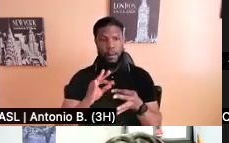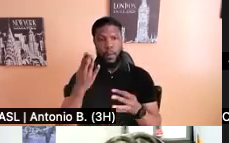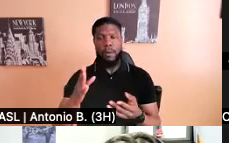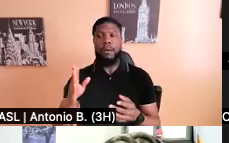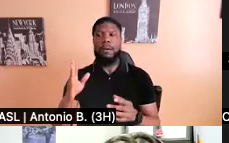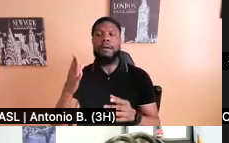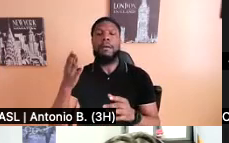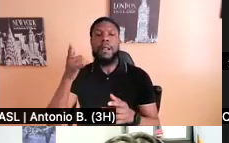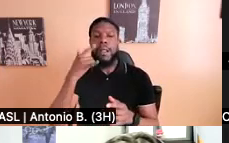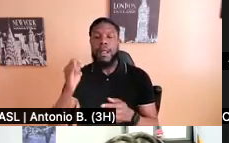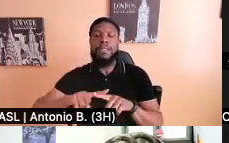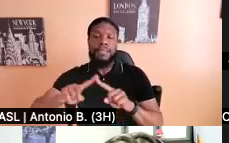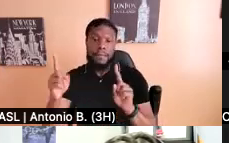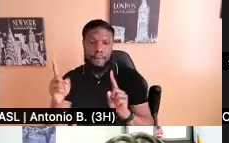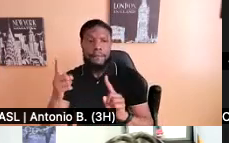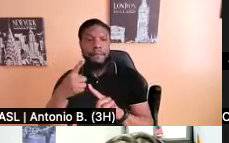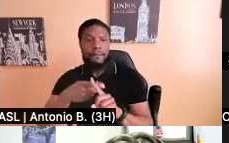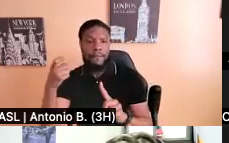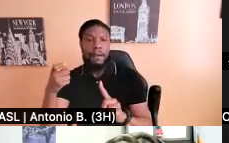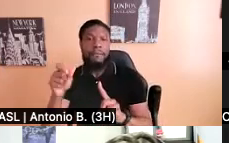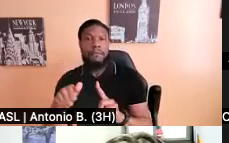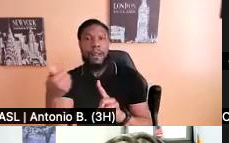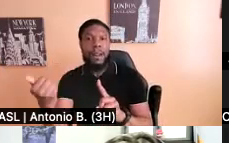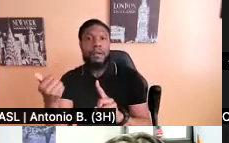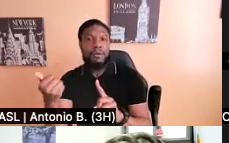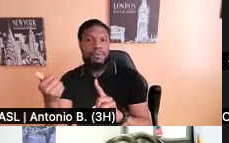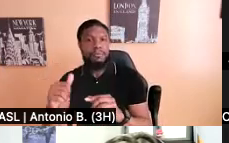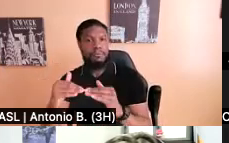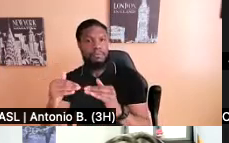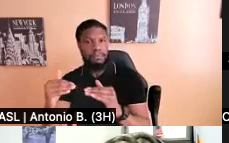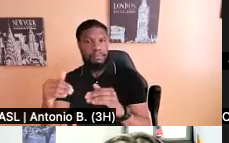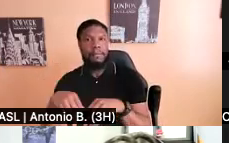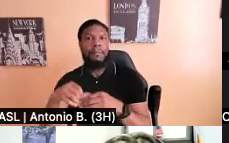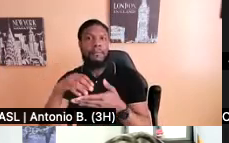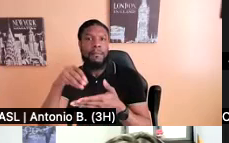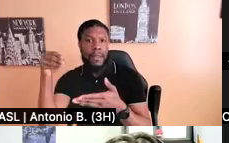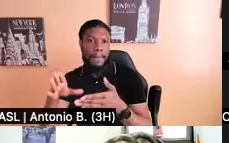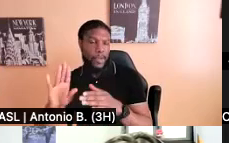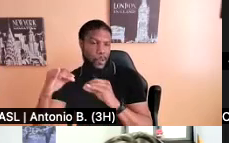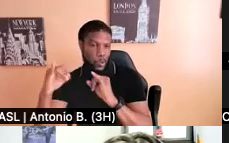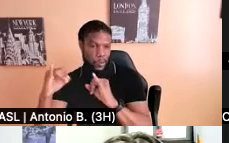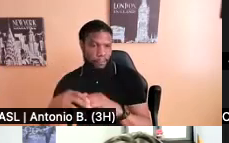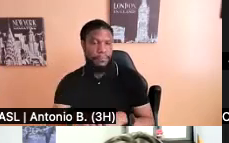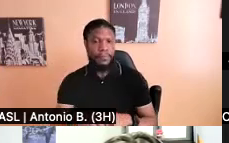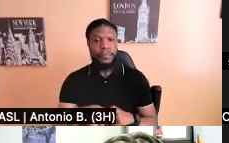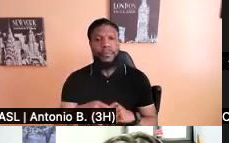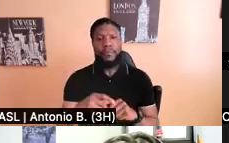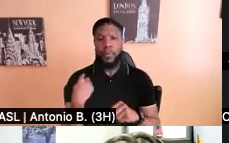As a professional courtesy to our colleagues and to prevent confusion and students, we do also mention that the instructor has the final word.